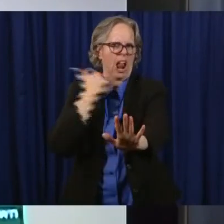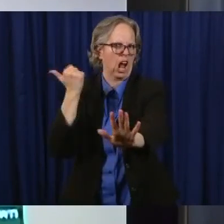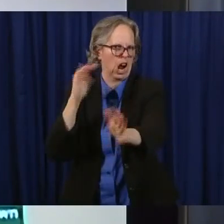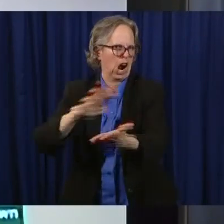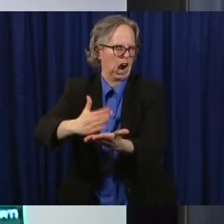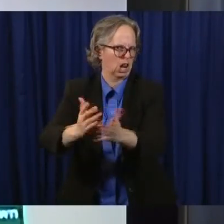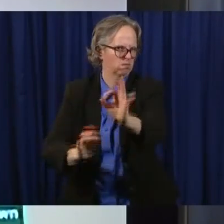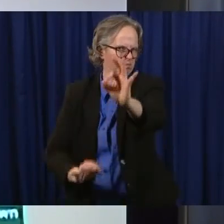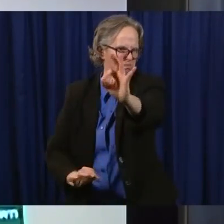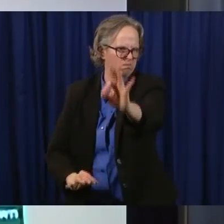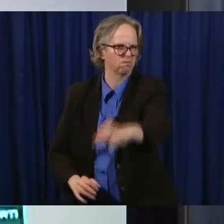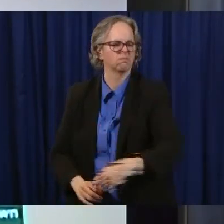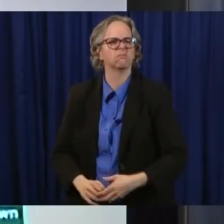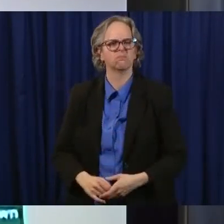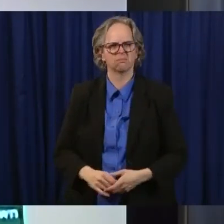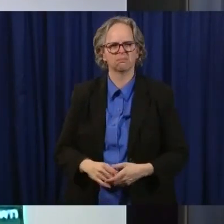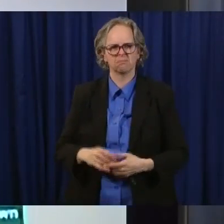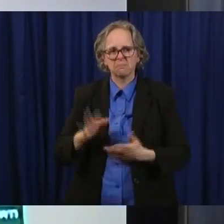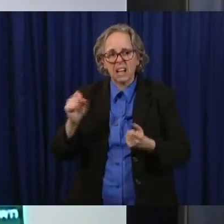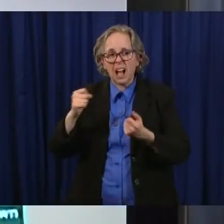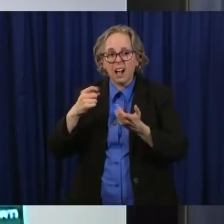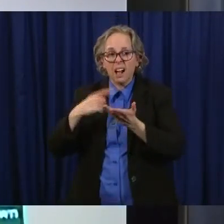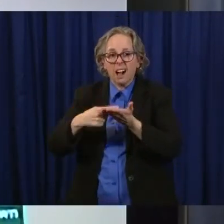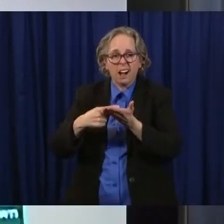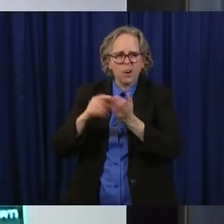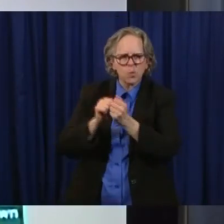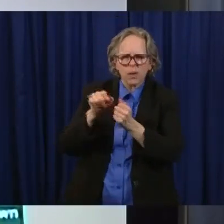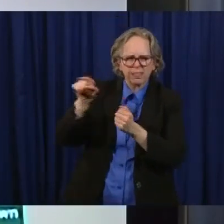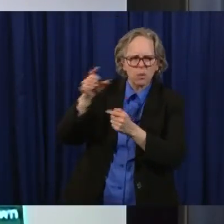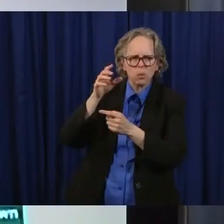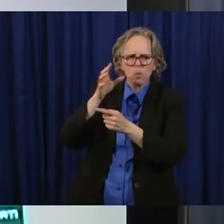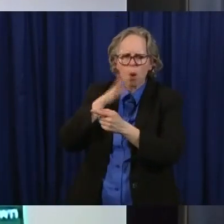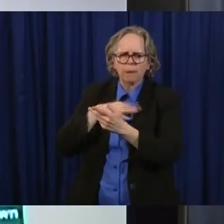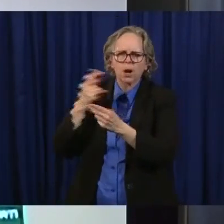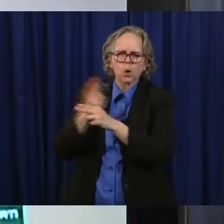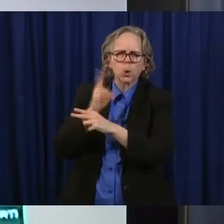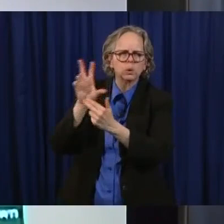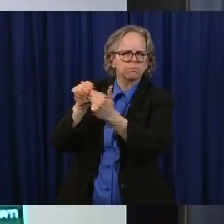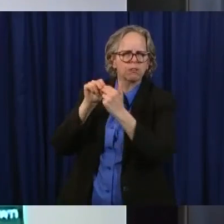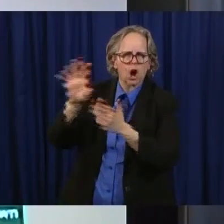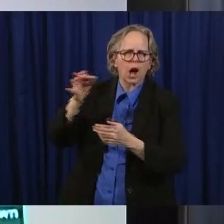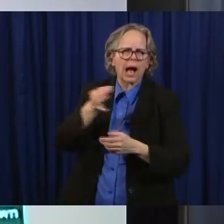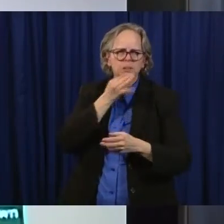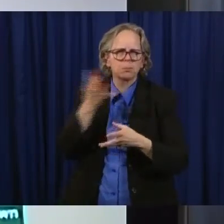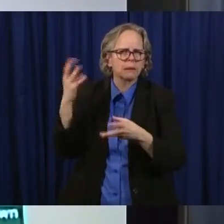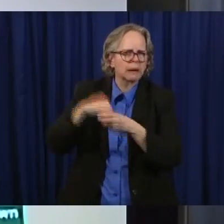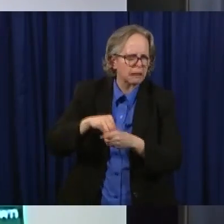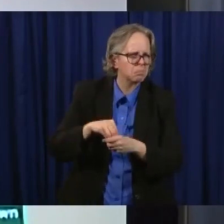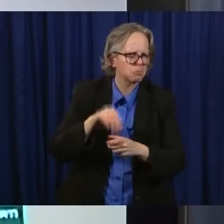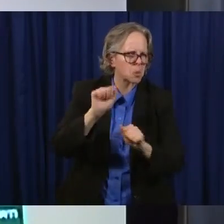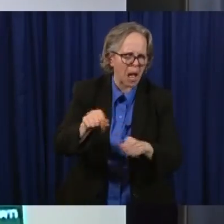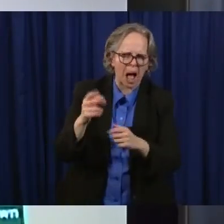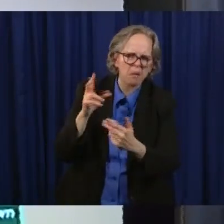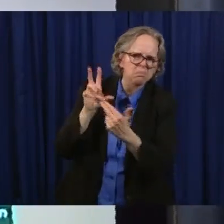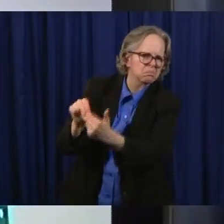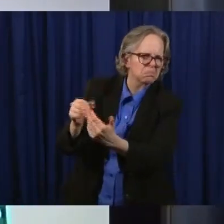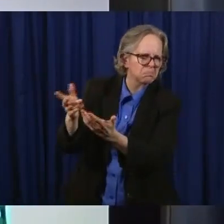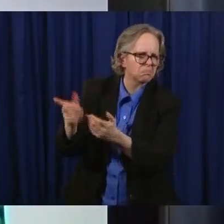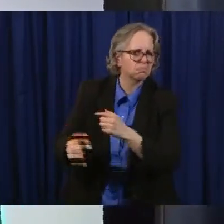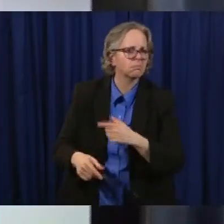AND AS WE THINK MORE AND MORE ABOUT FOOD SAFETY AND FOOD RISKS, FOR A VIRUS, IF YOU COOK IT, ARE GOING TO BECOME MINIMIZED. I'M SURE WE WILL BE ABLE TO